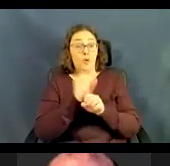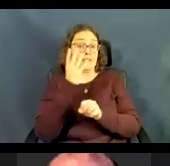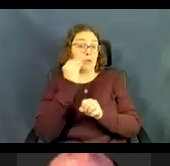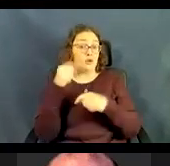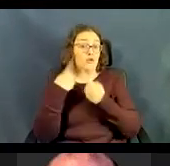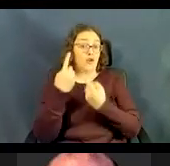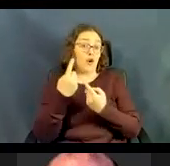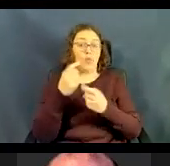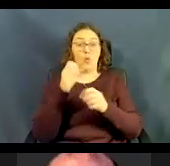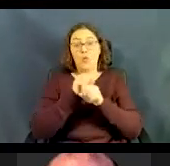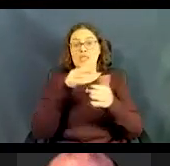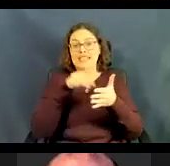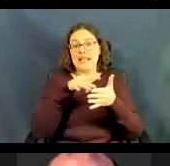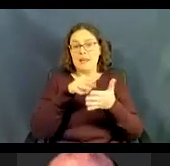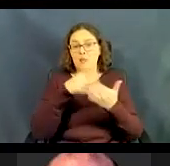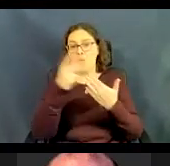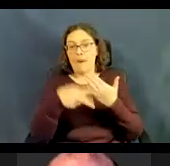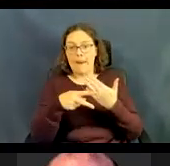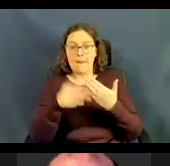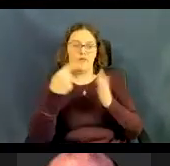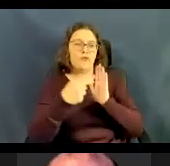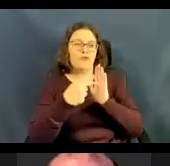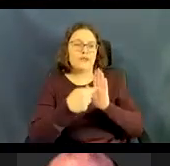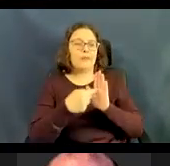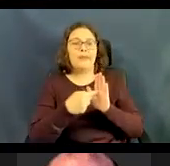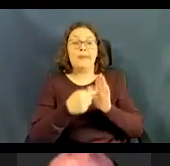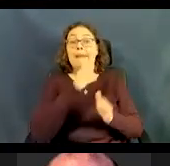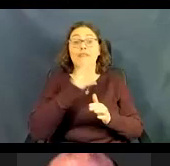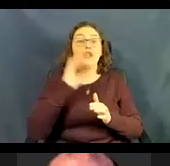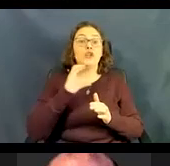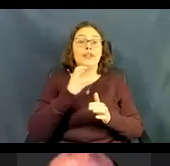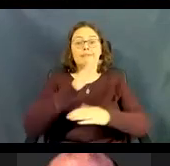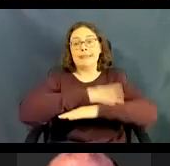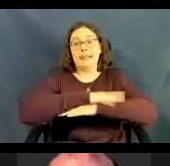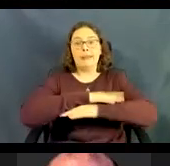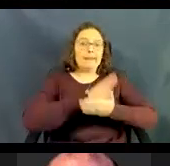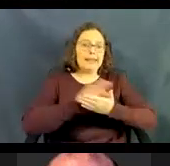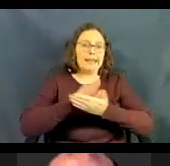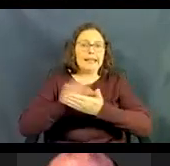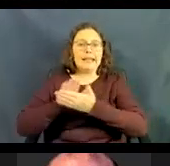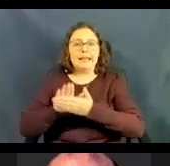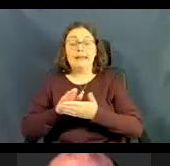That will get you into the Google site and you can play around with features if you like.